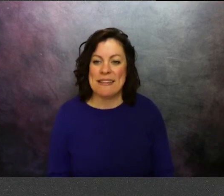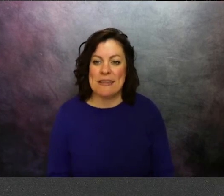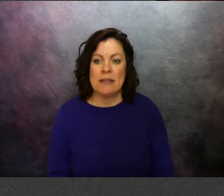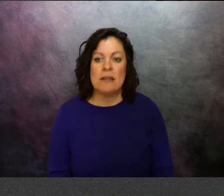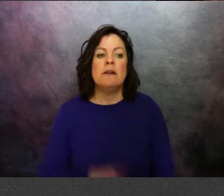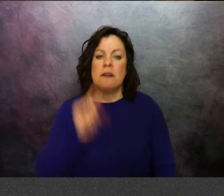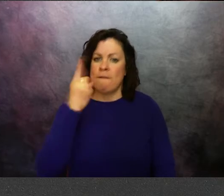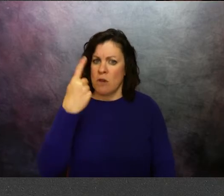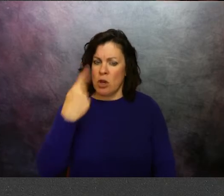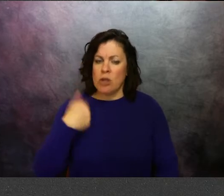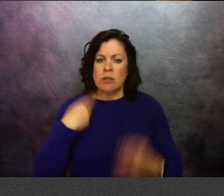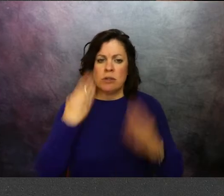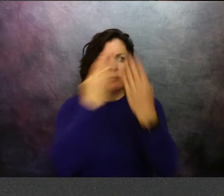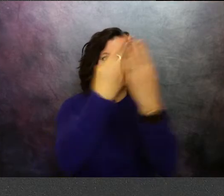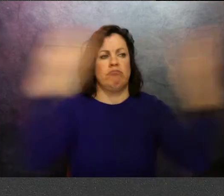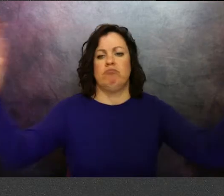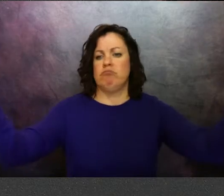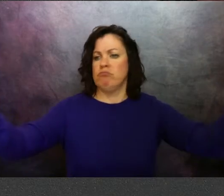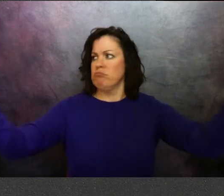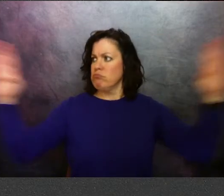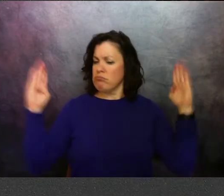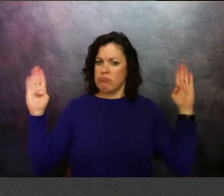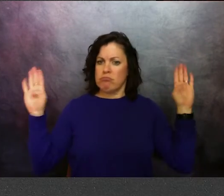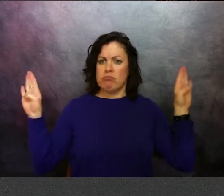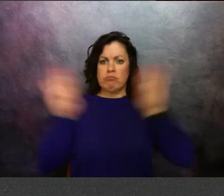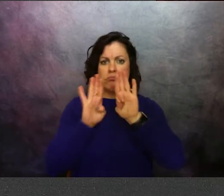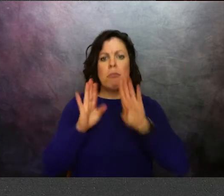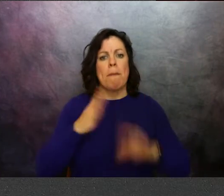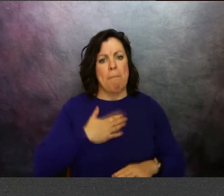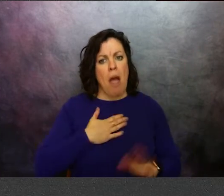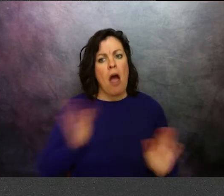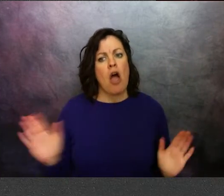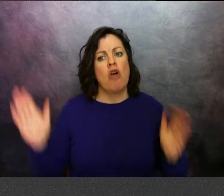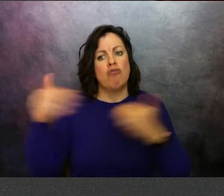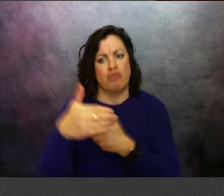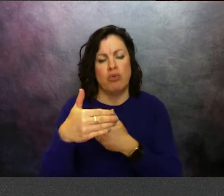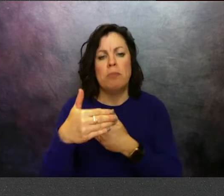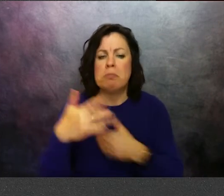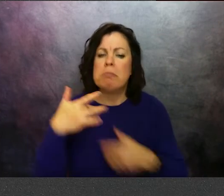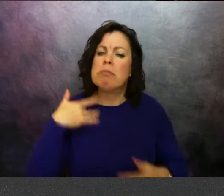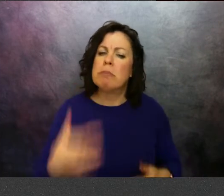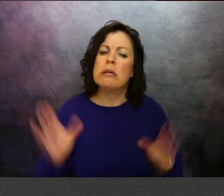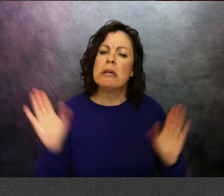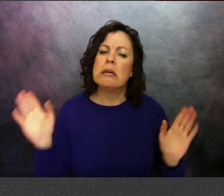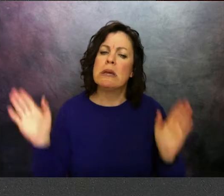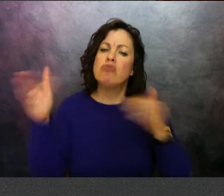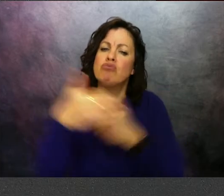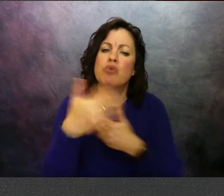walls. Usually rooms are shaped like a rectangle or a square.